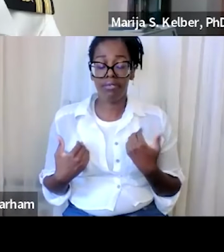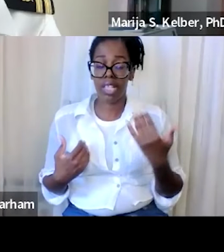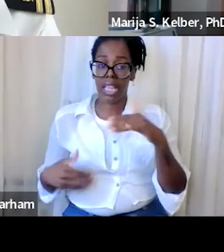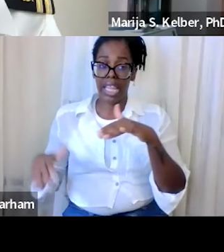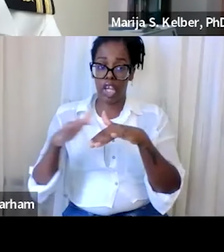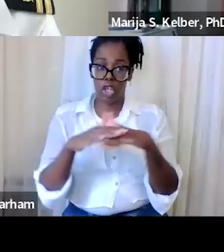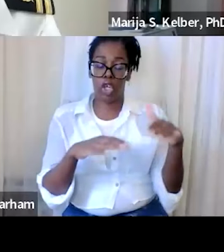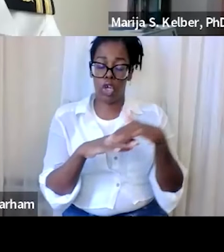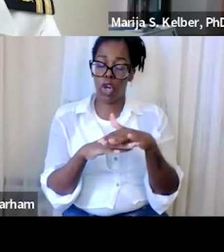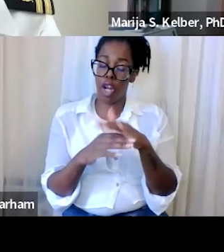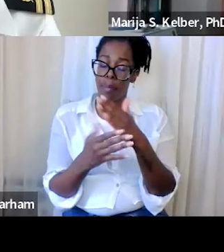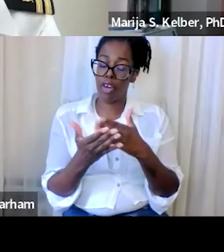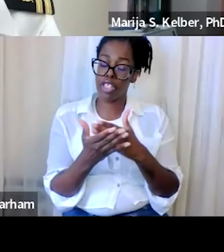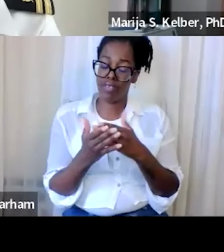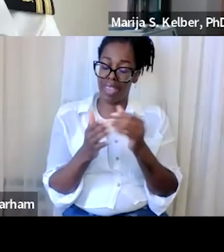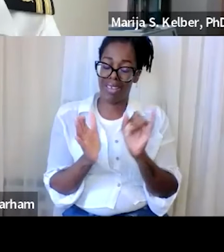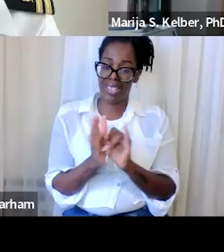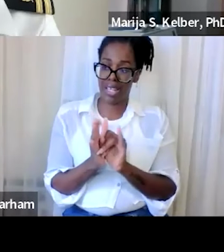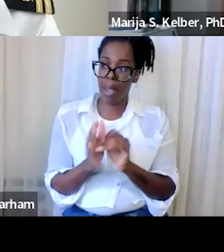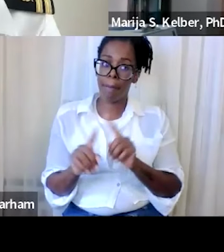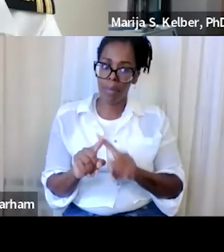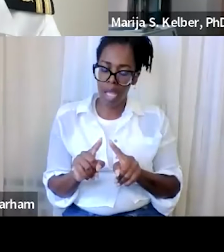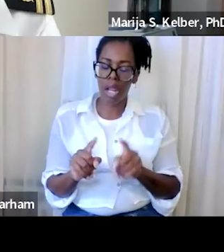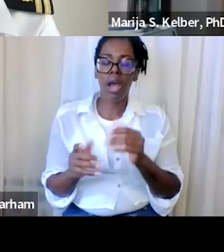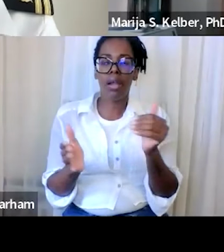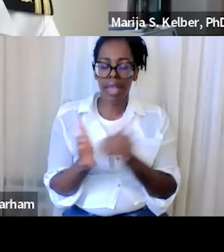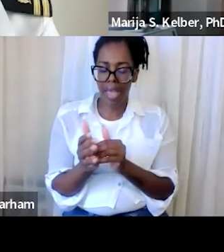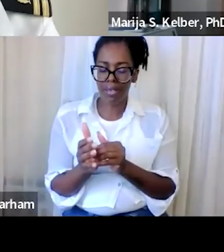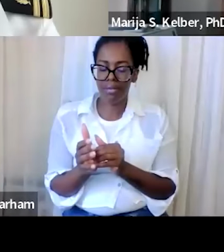but it's really about learning about military culture in addition to that intersectional identity.